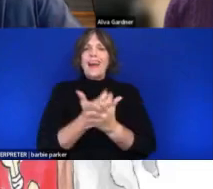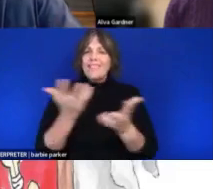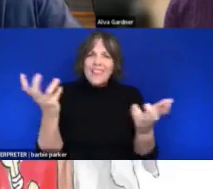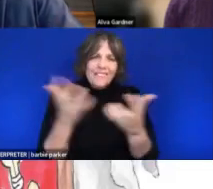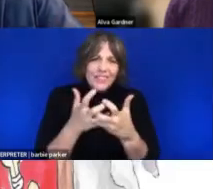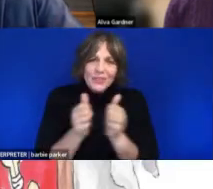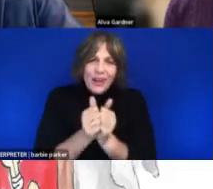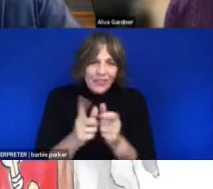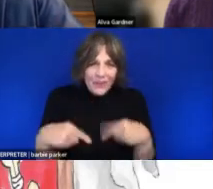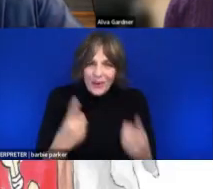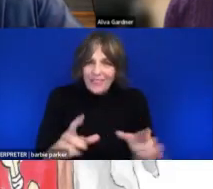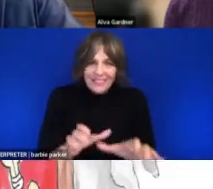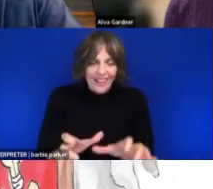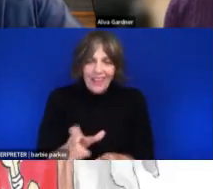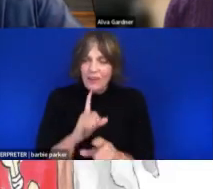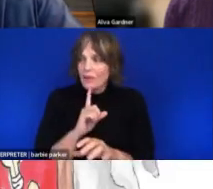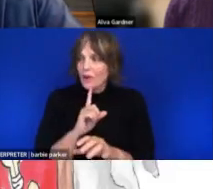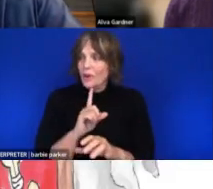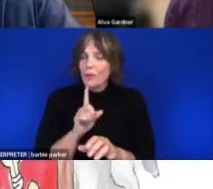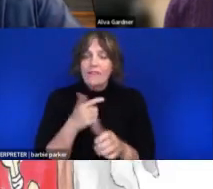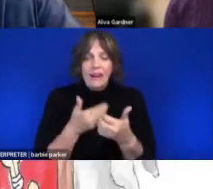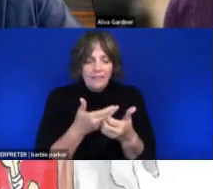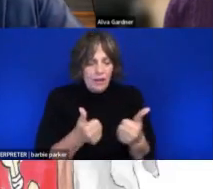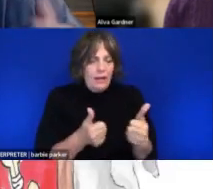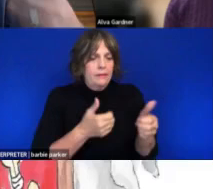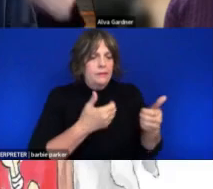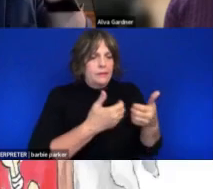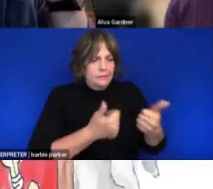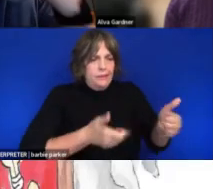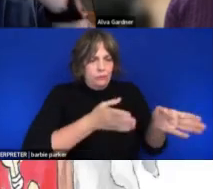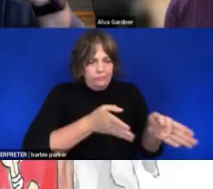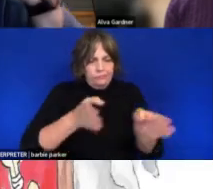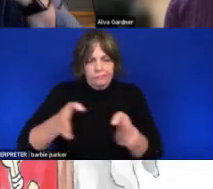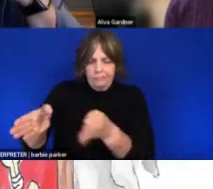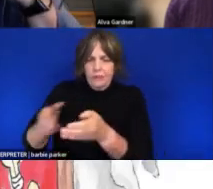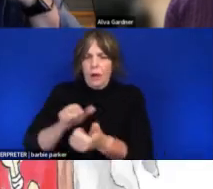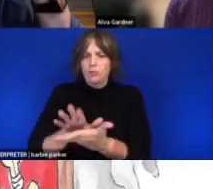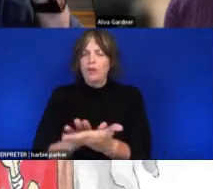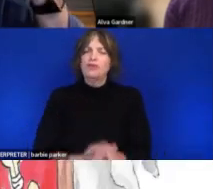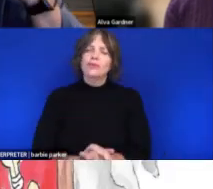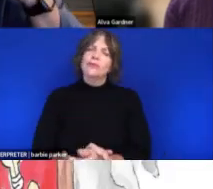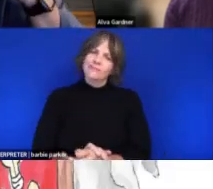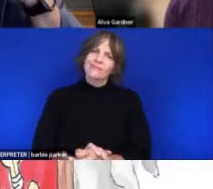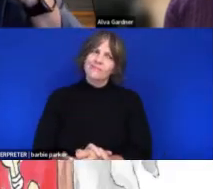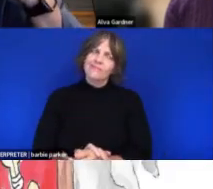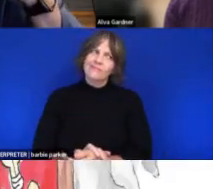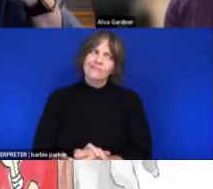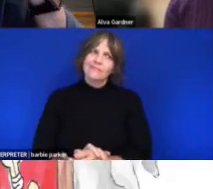that. We've had a very siloed approach. So that led us to really think about what are those nine critical elements